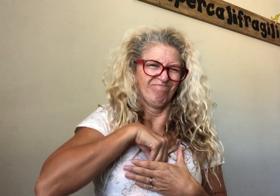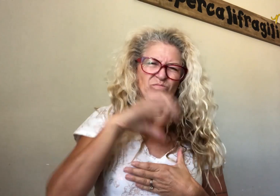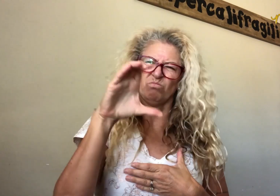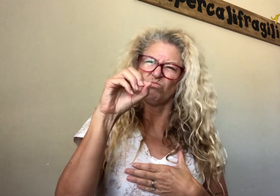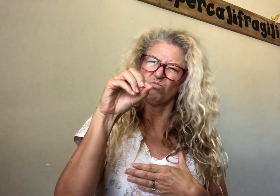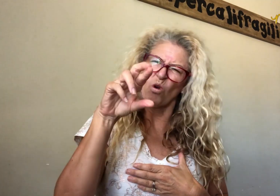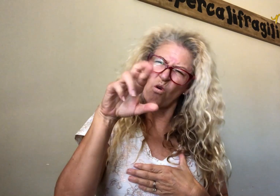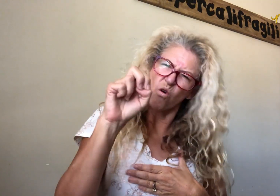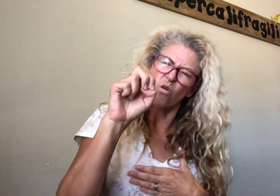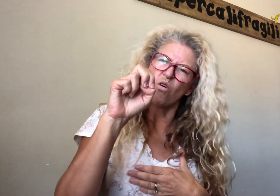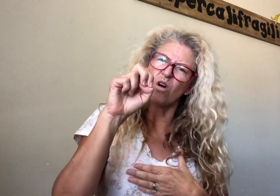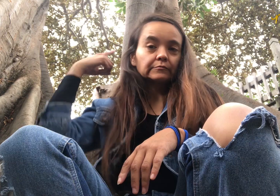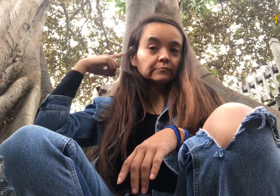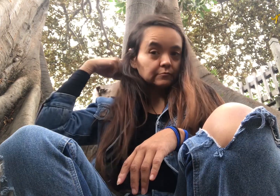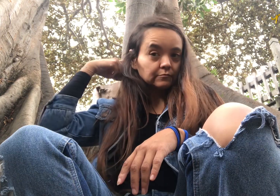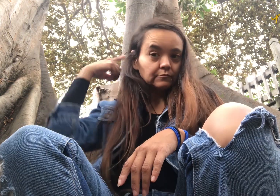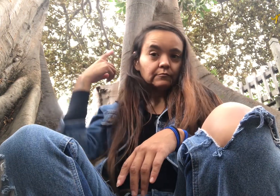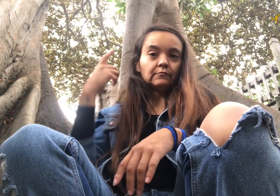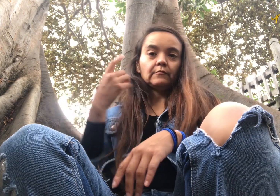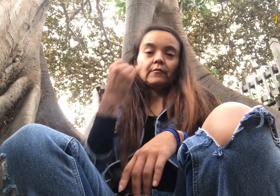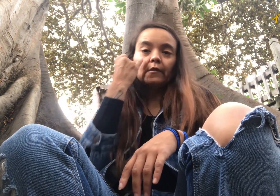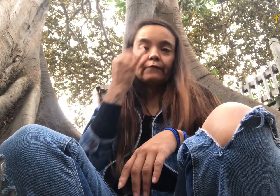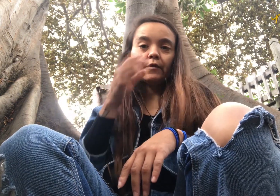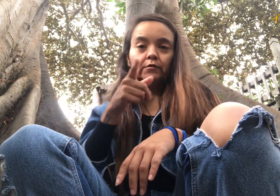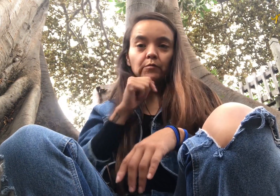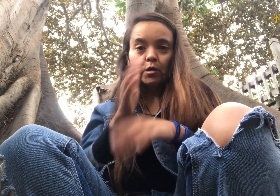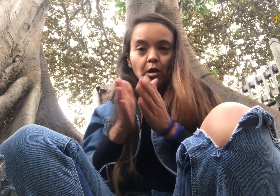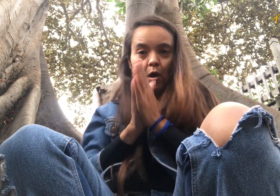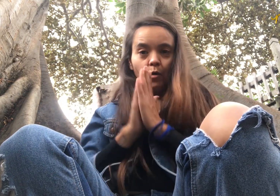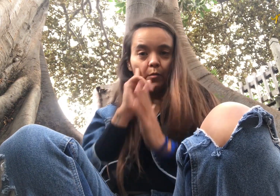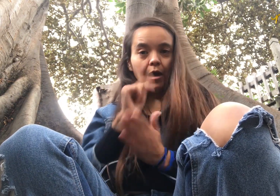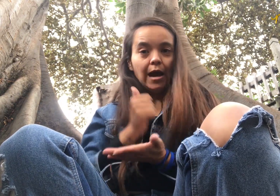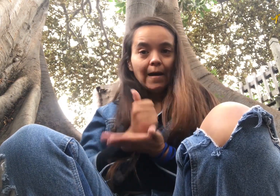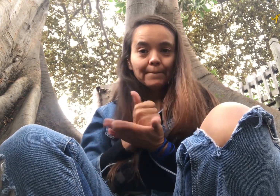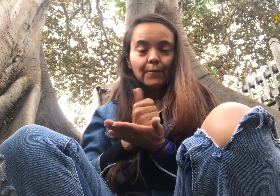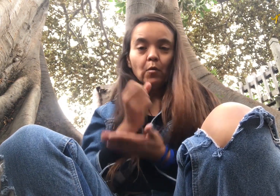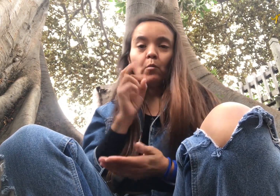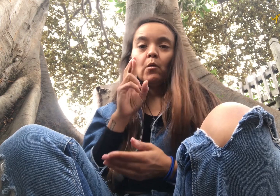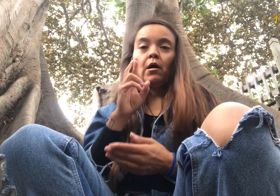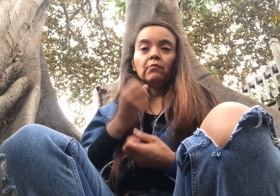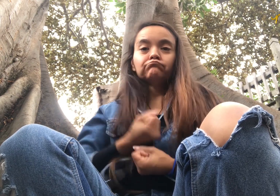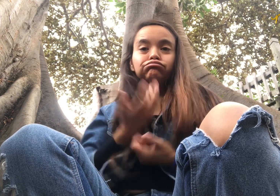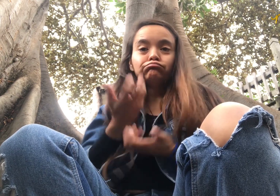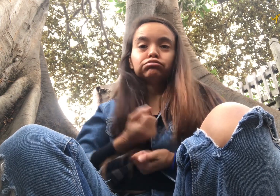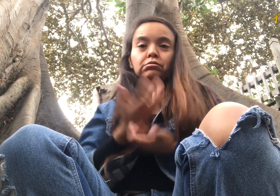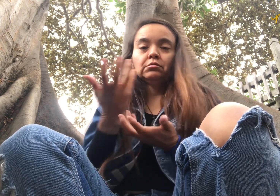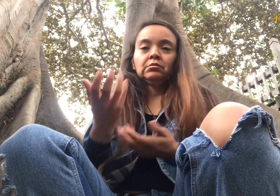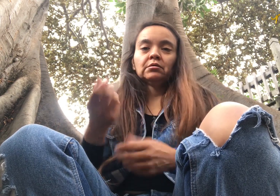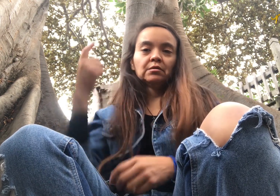If you don't seek help or blow off steam when you need to,